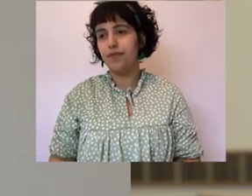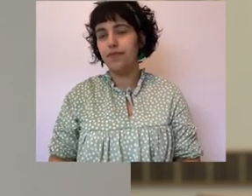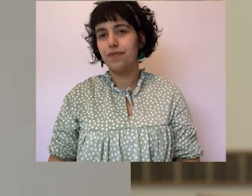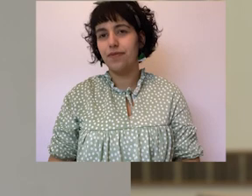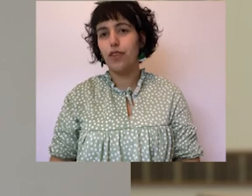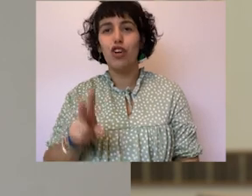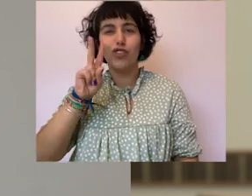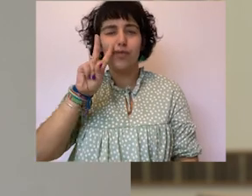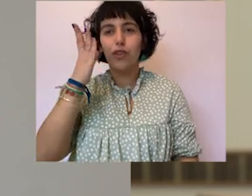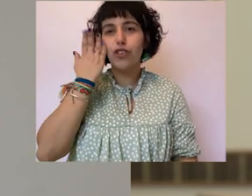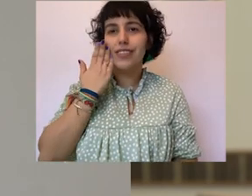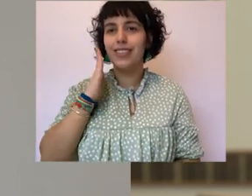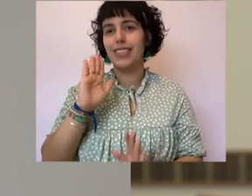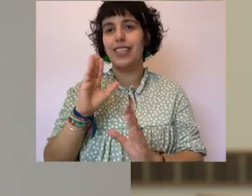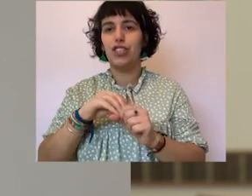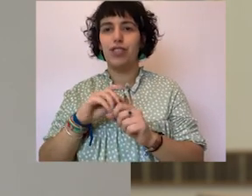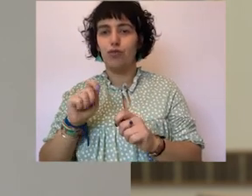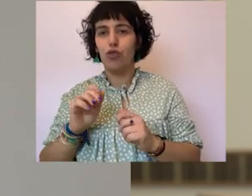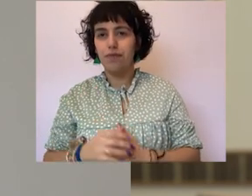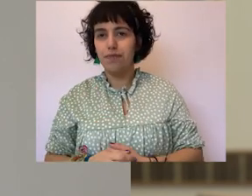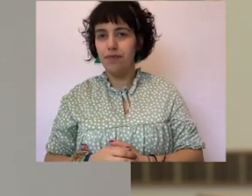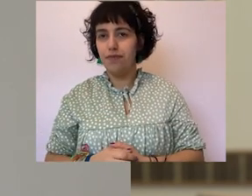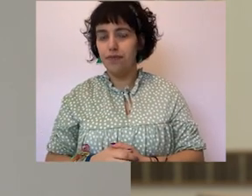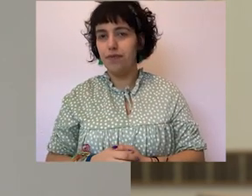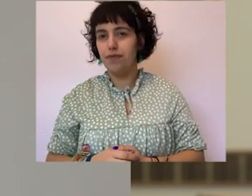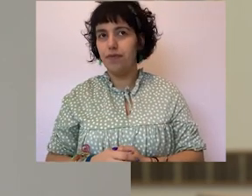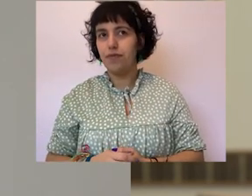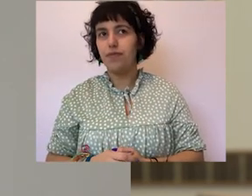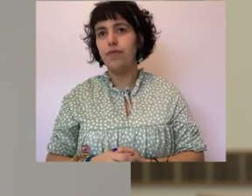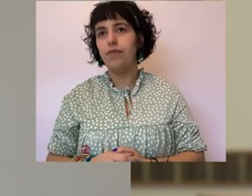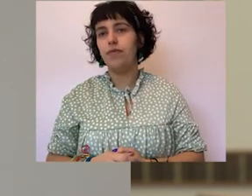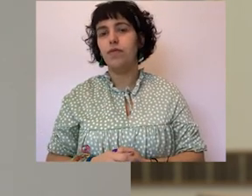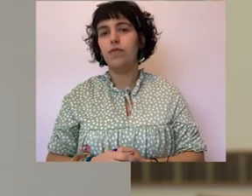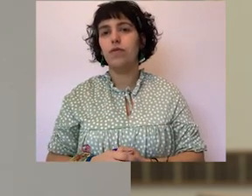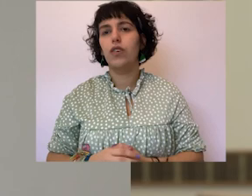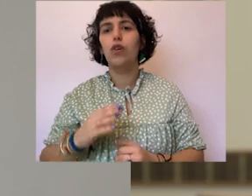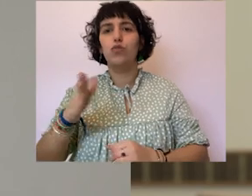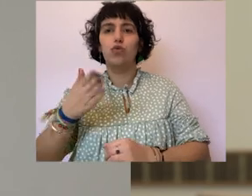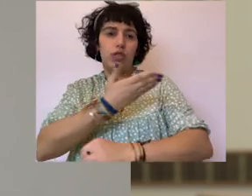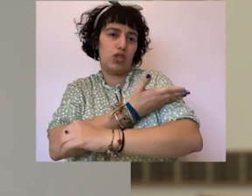but, well, like, all kinds of I wear the t-shirt comfortably now. With those legs are not waxed.